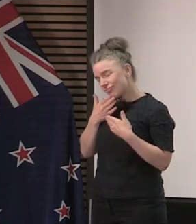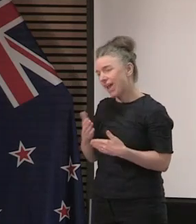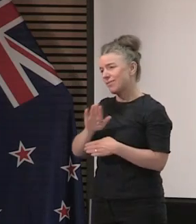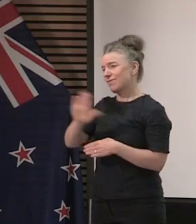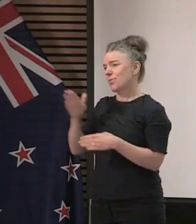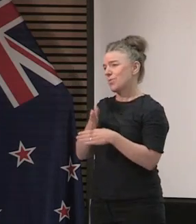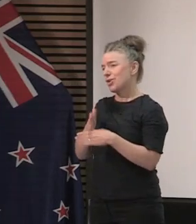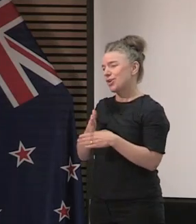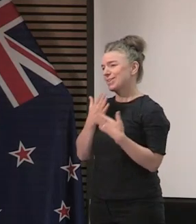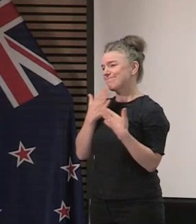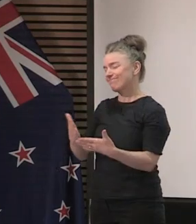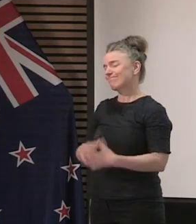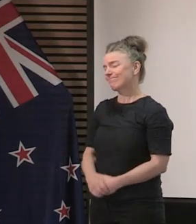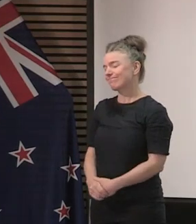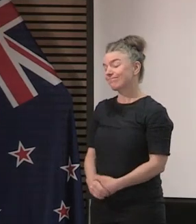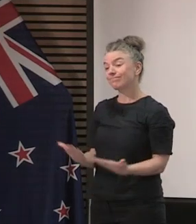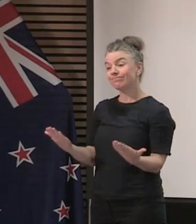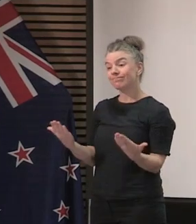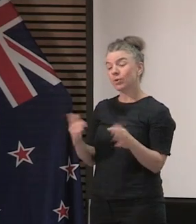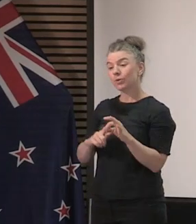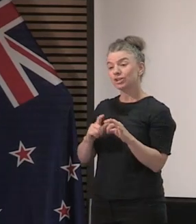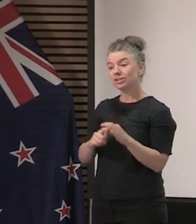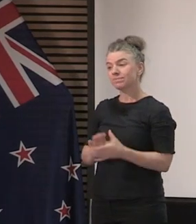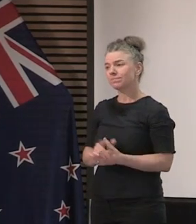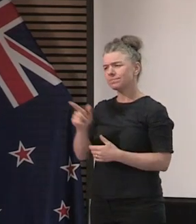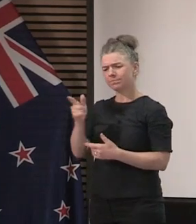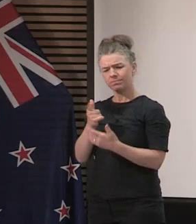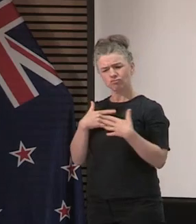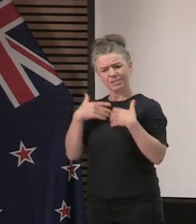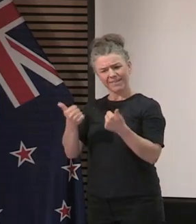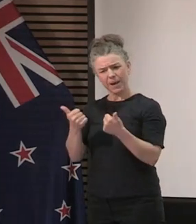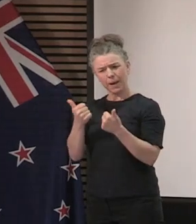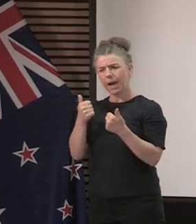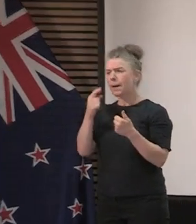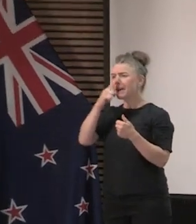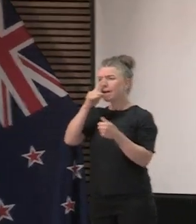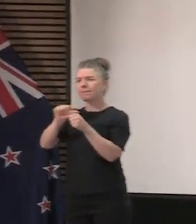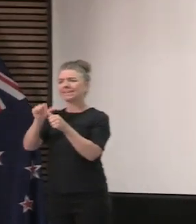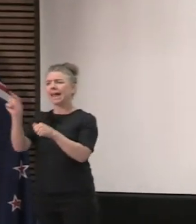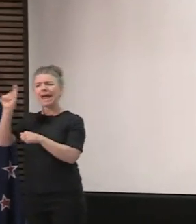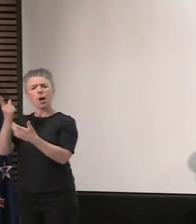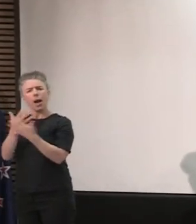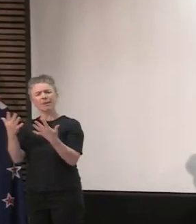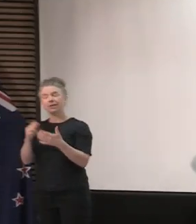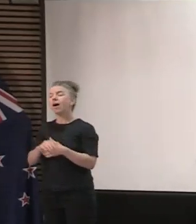fee -- Fiji and Tonga who have been hit by Tropical Cyclone Harold. We are grateful for your service. Thank you.